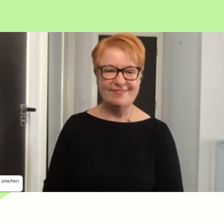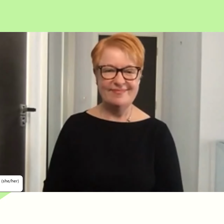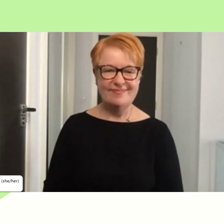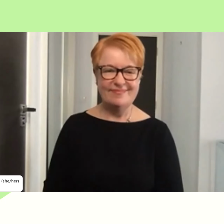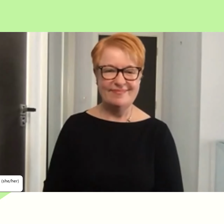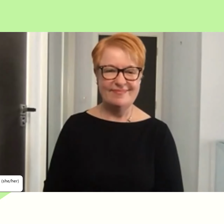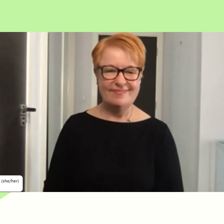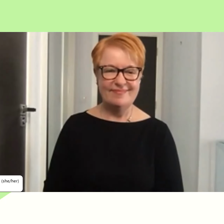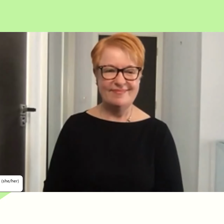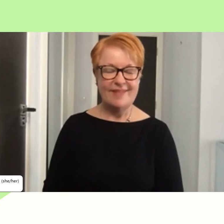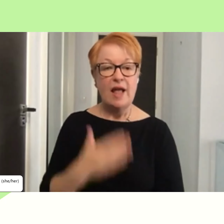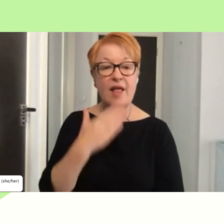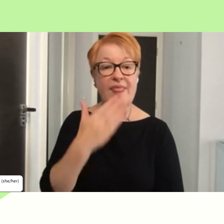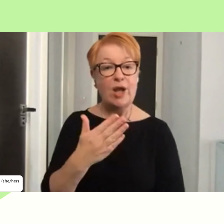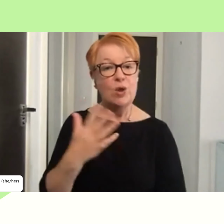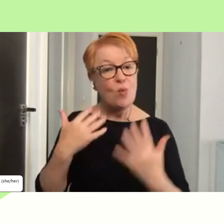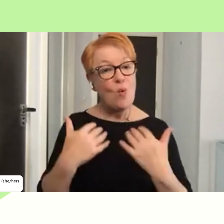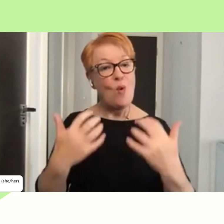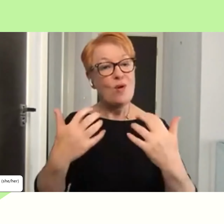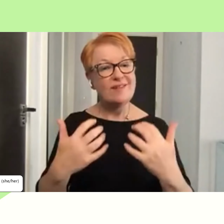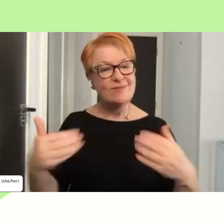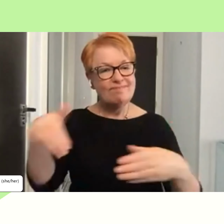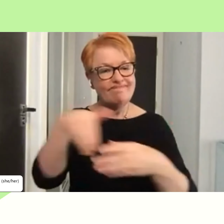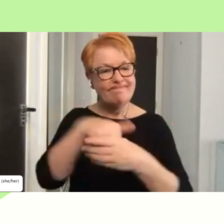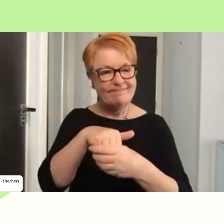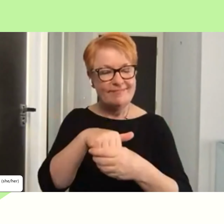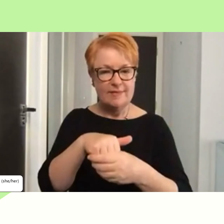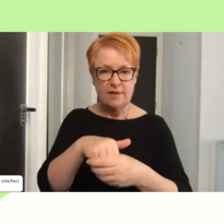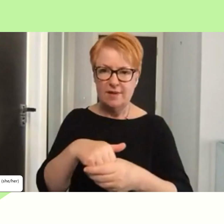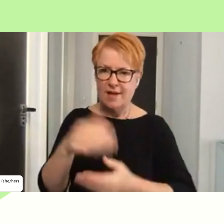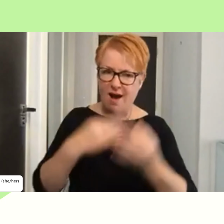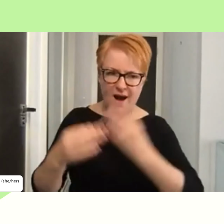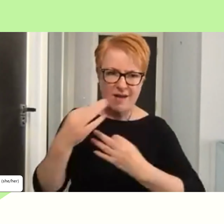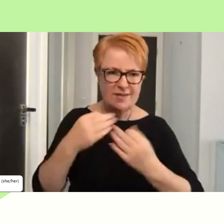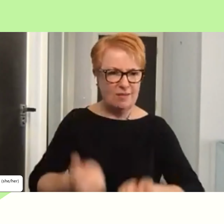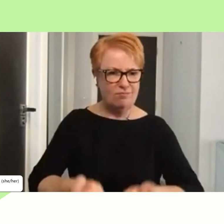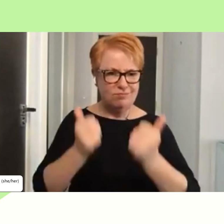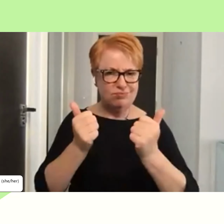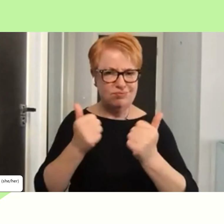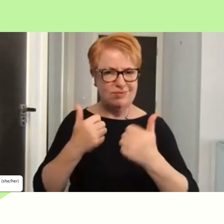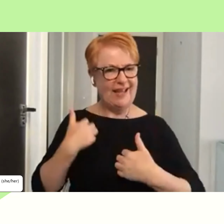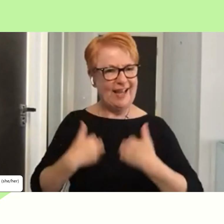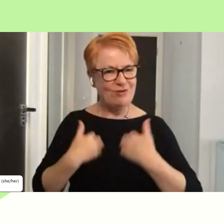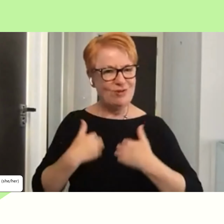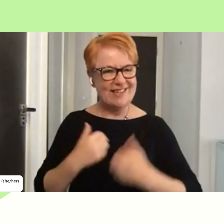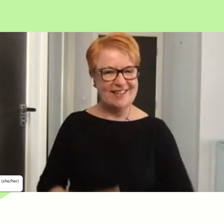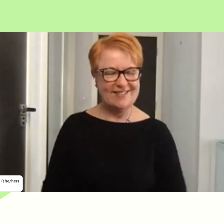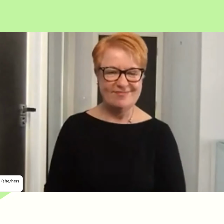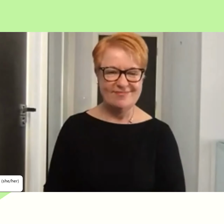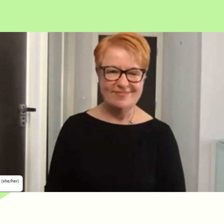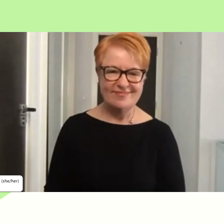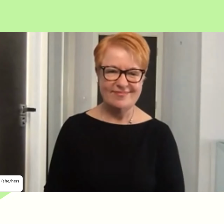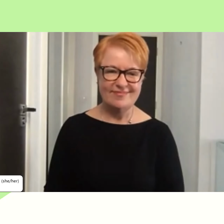And thank you so much to our audience for attending and asking pertinent and interesting questions.